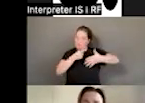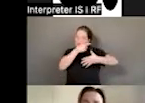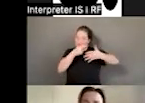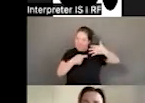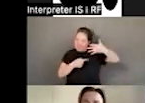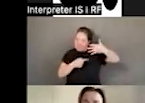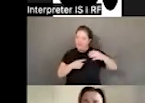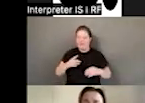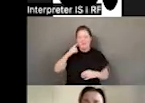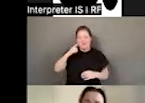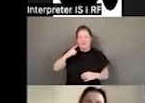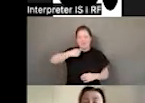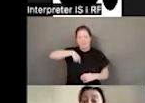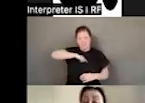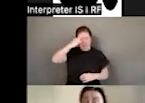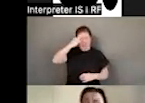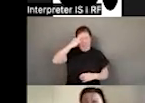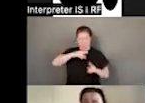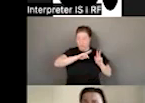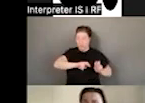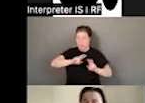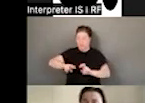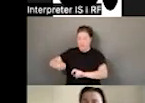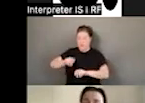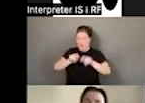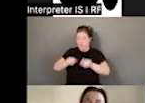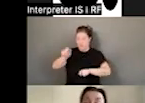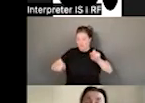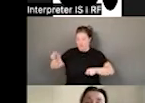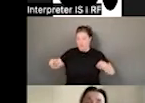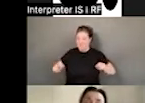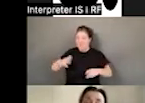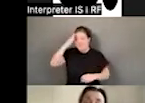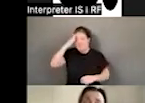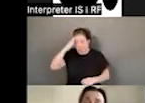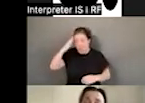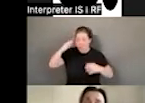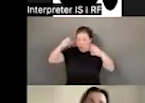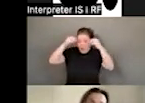practitioners that there is there are long lists of potential cognitive issues where